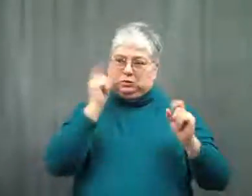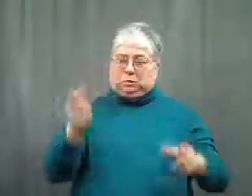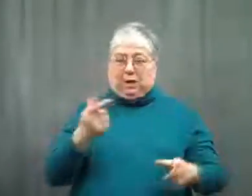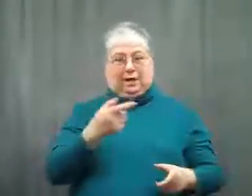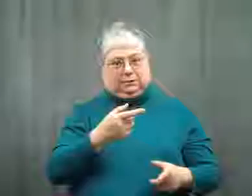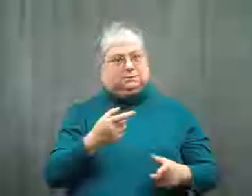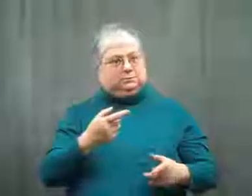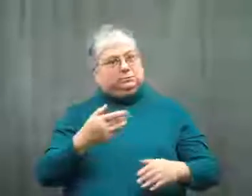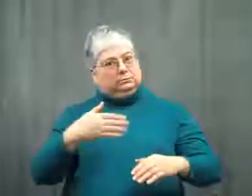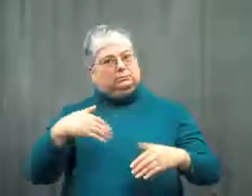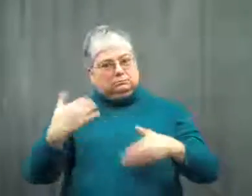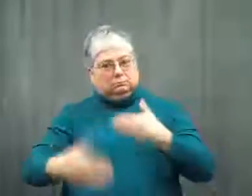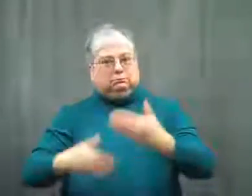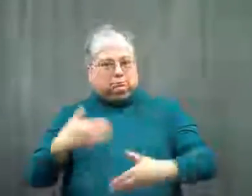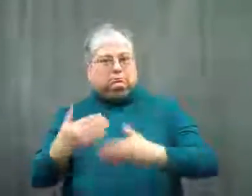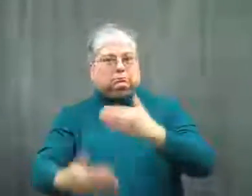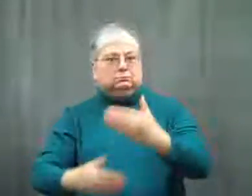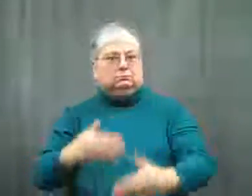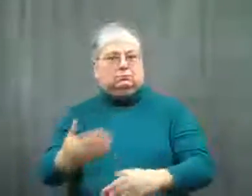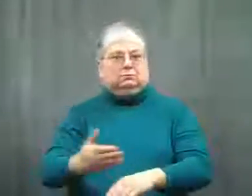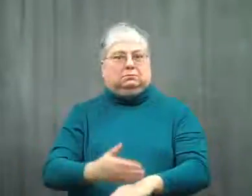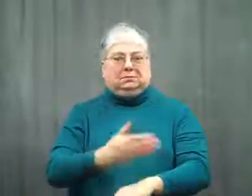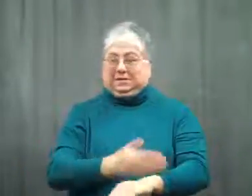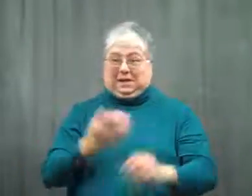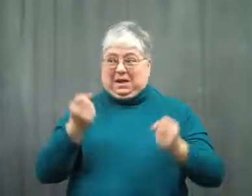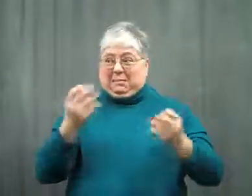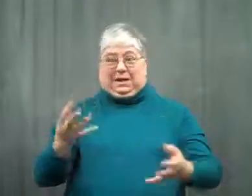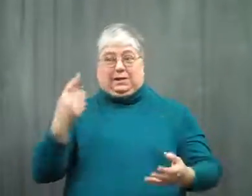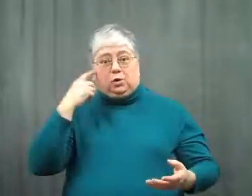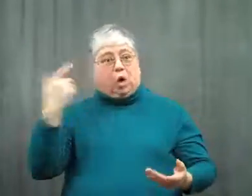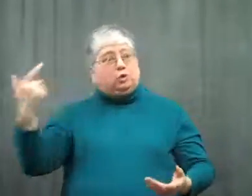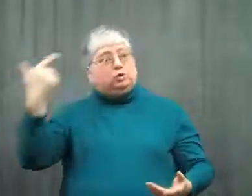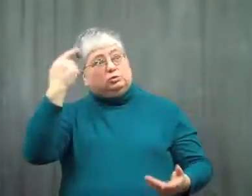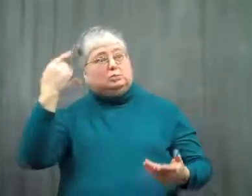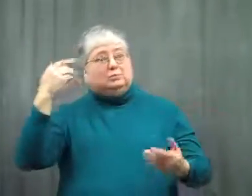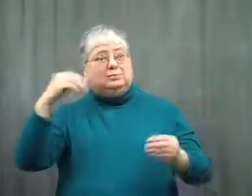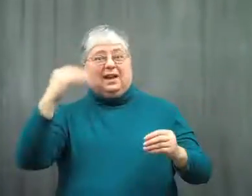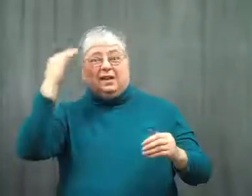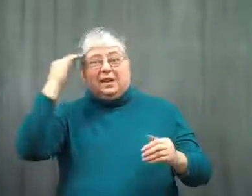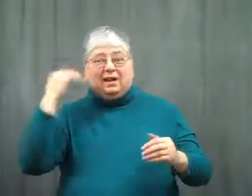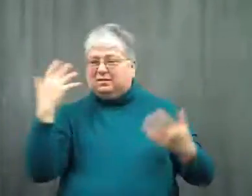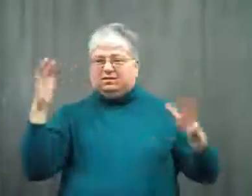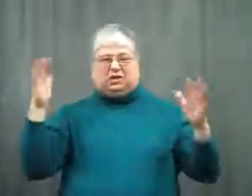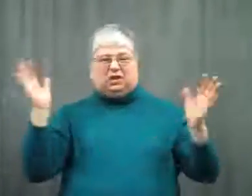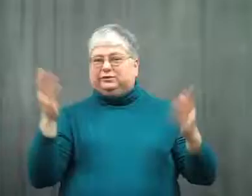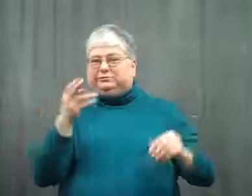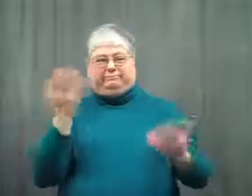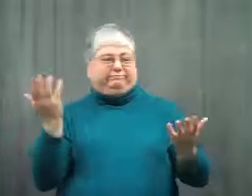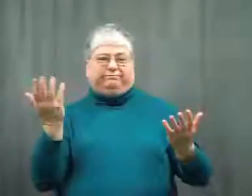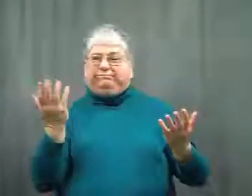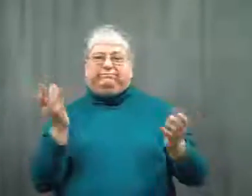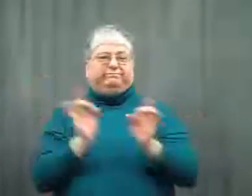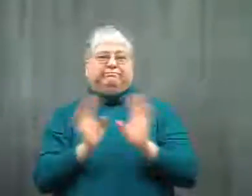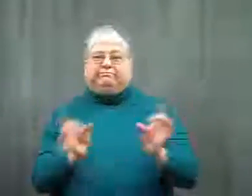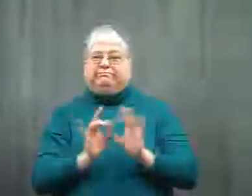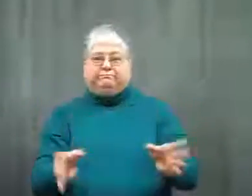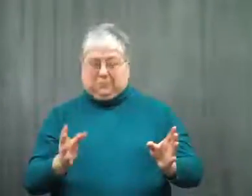Her progress has been surprising. Many thought it was hopeless for her.